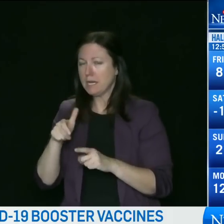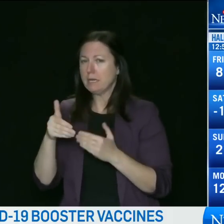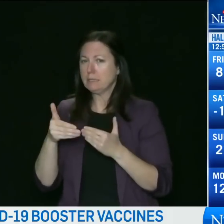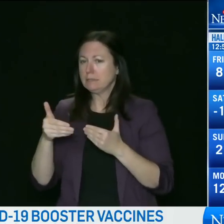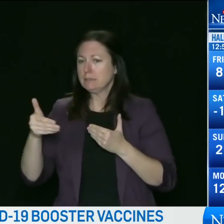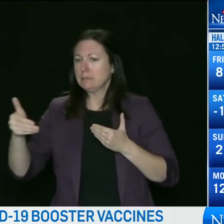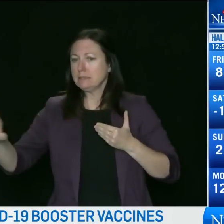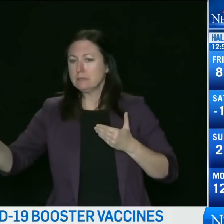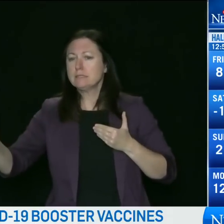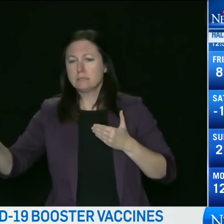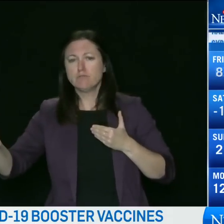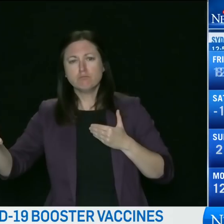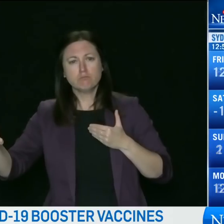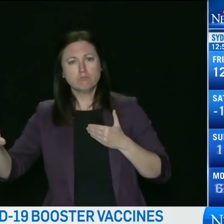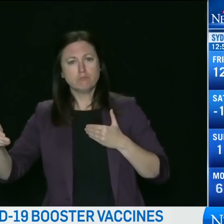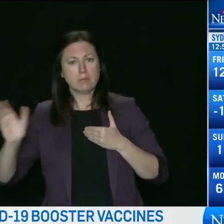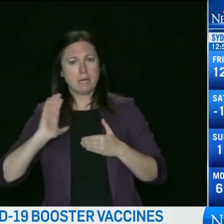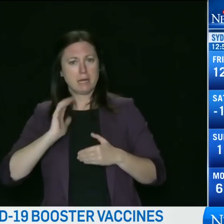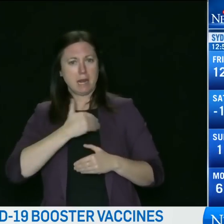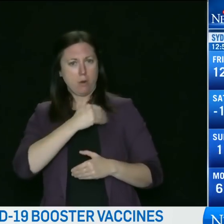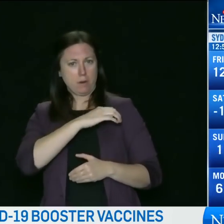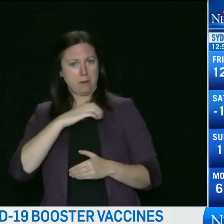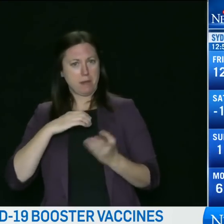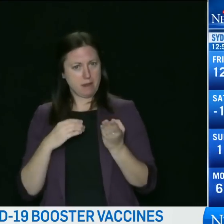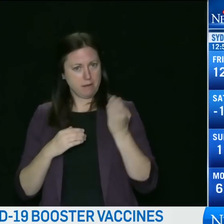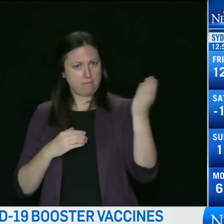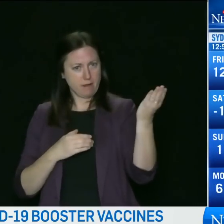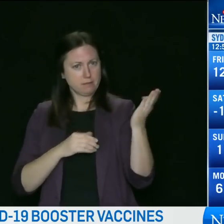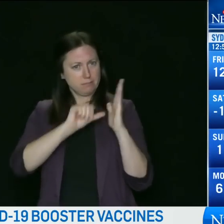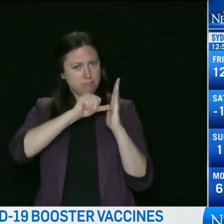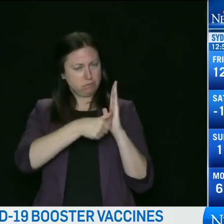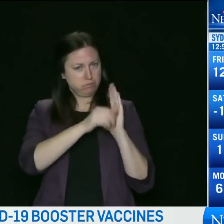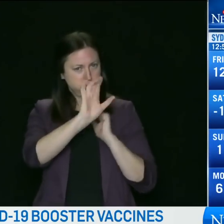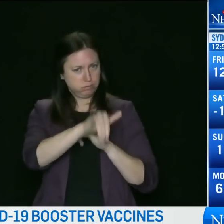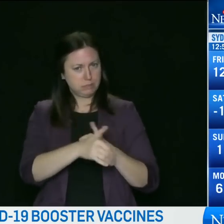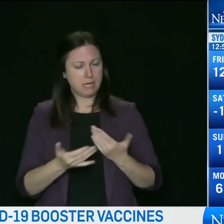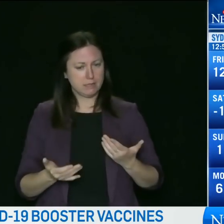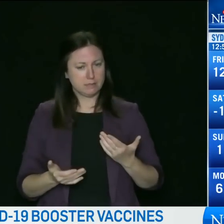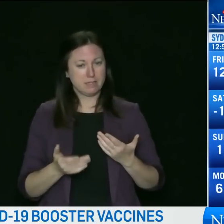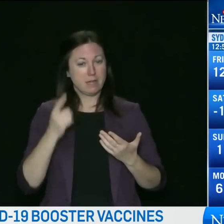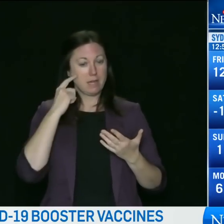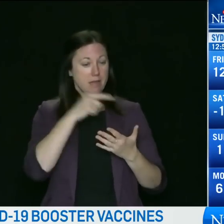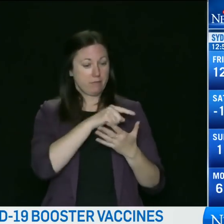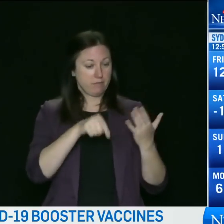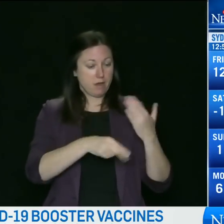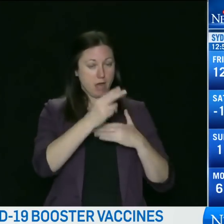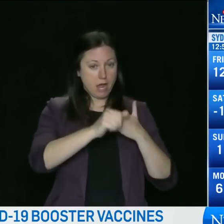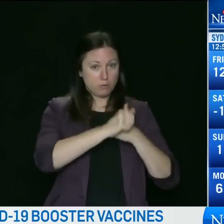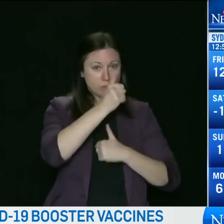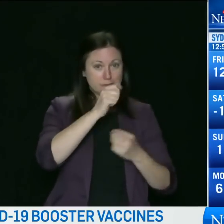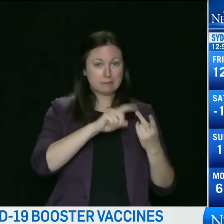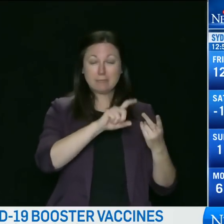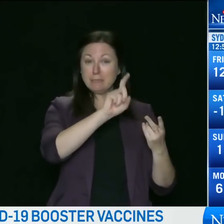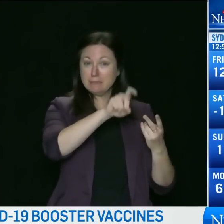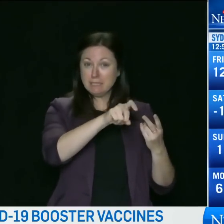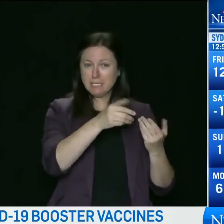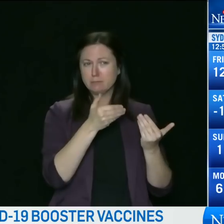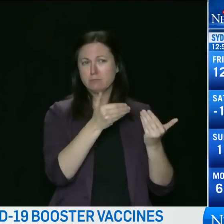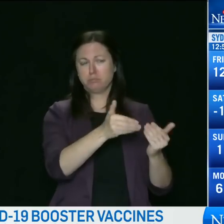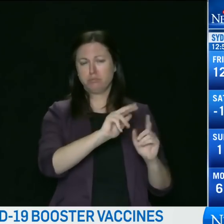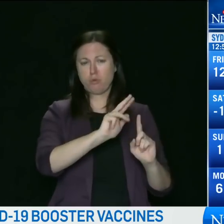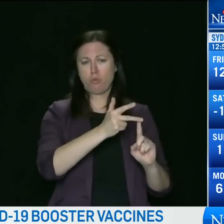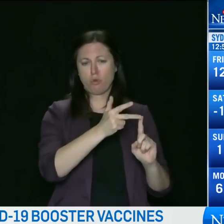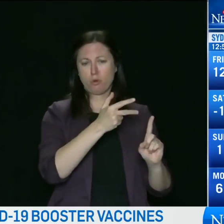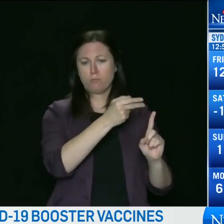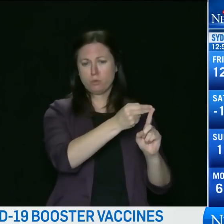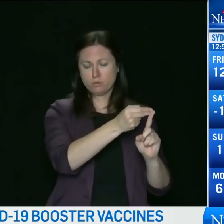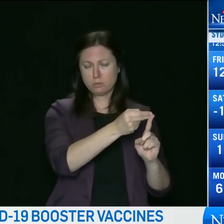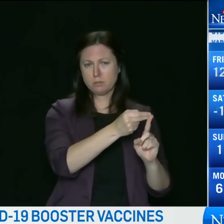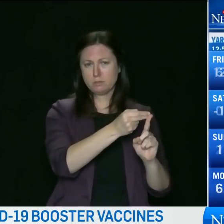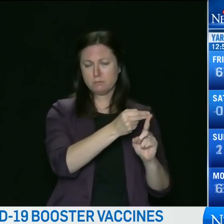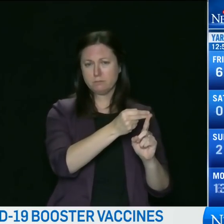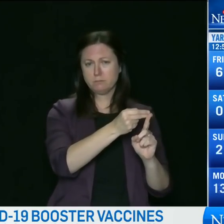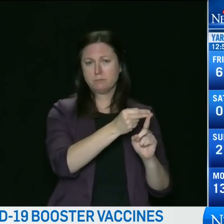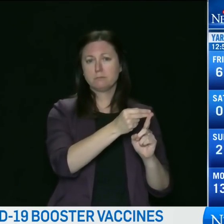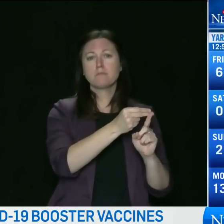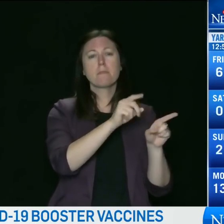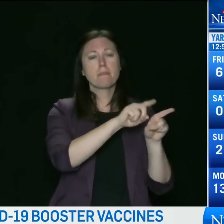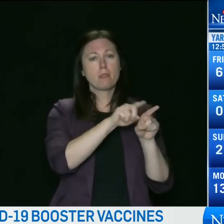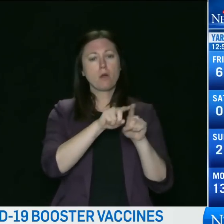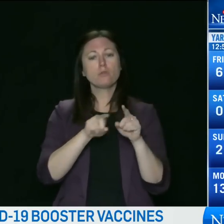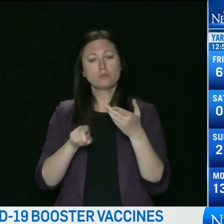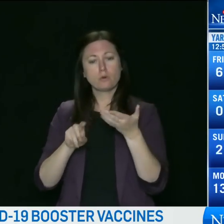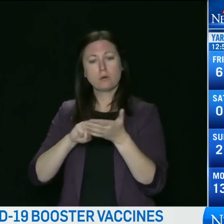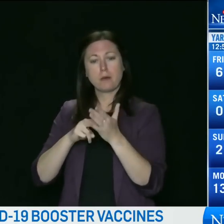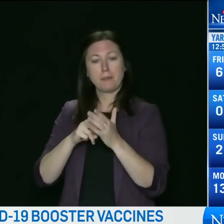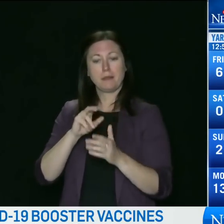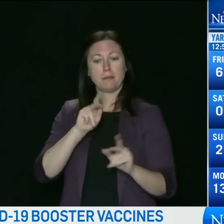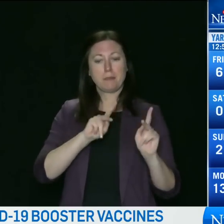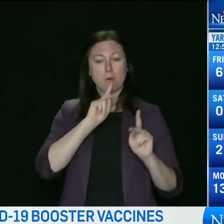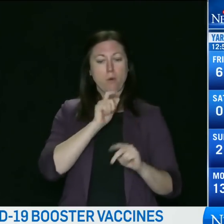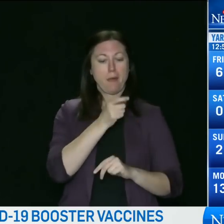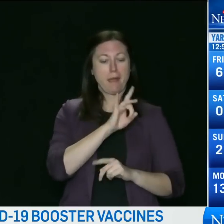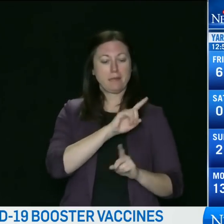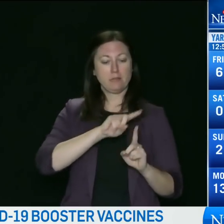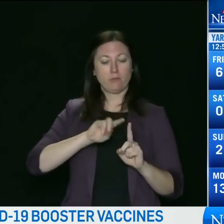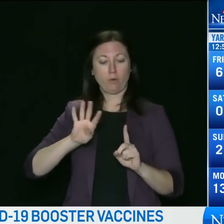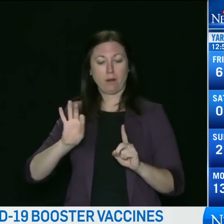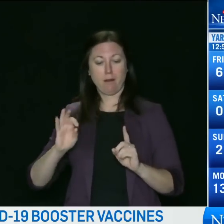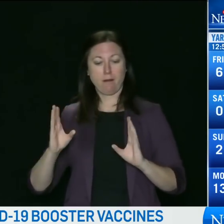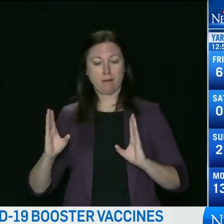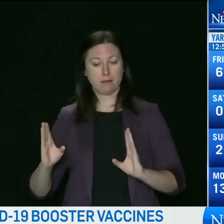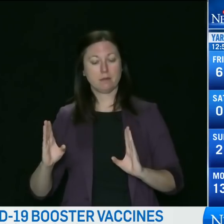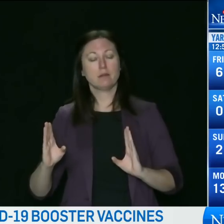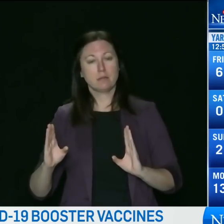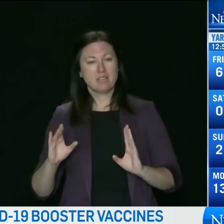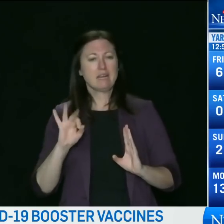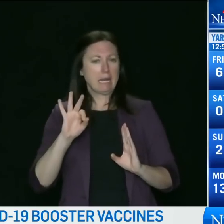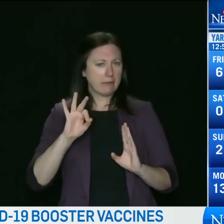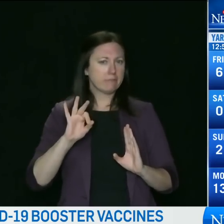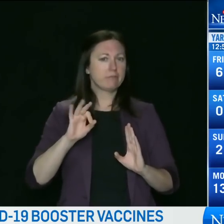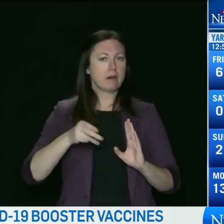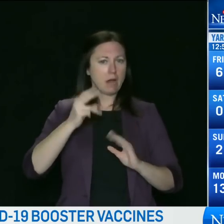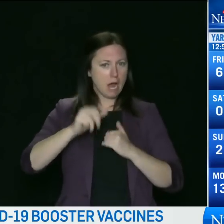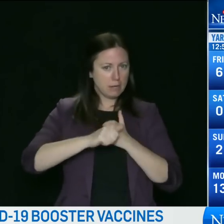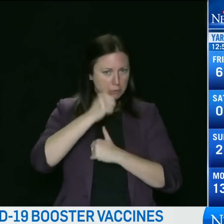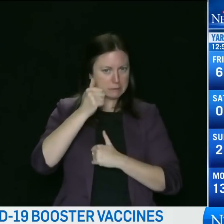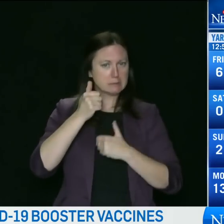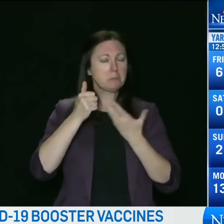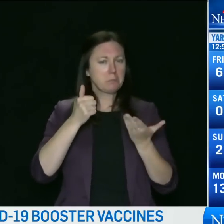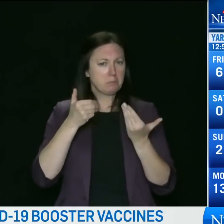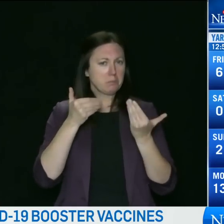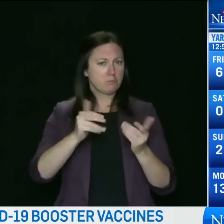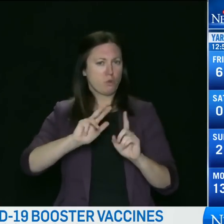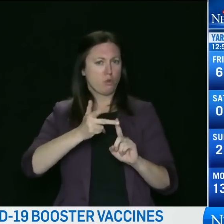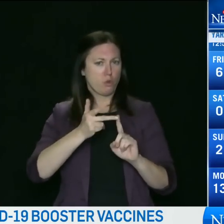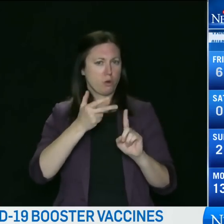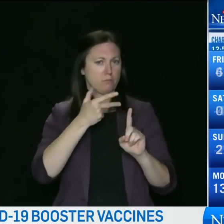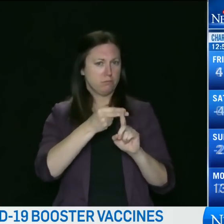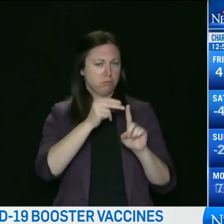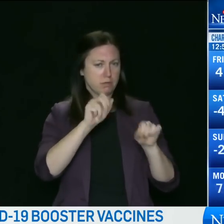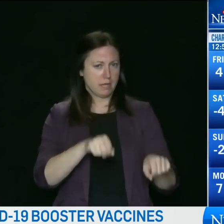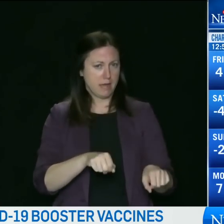BOOSTER DOSES EXCEPT FOR THOSE